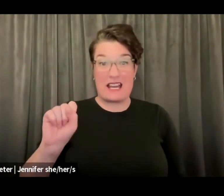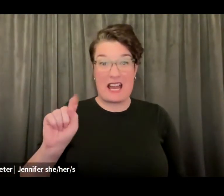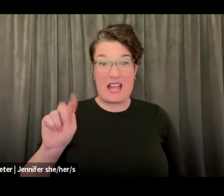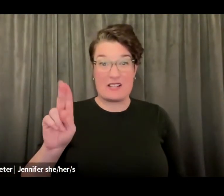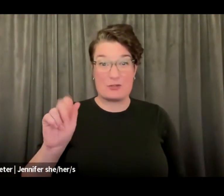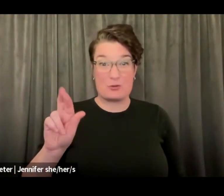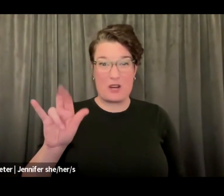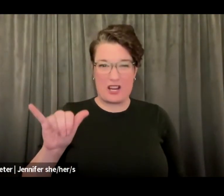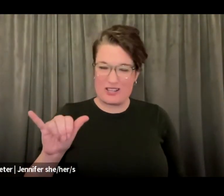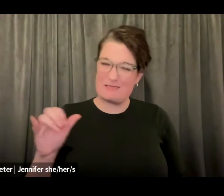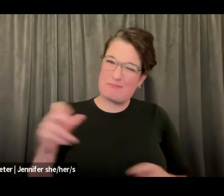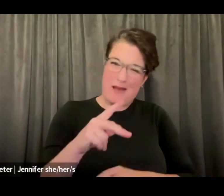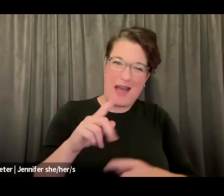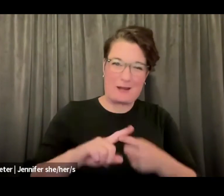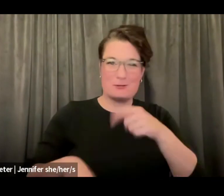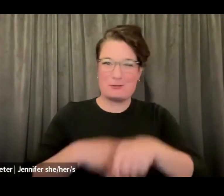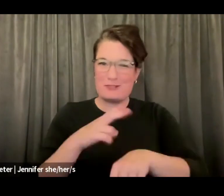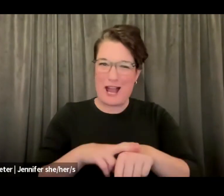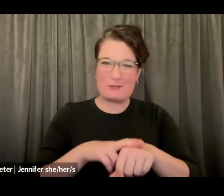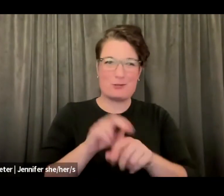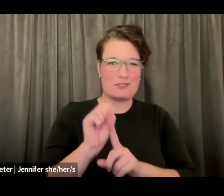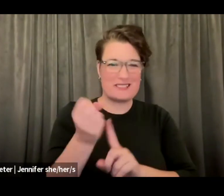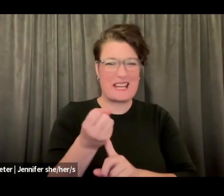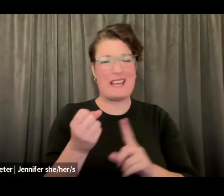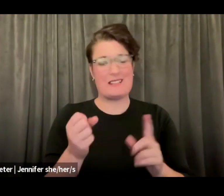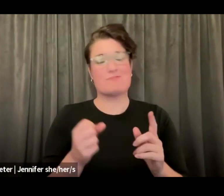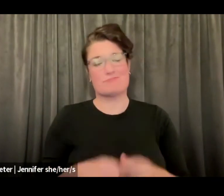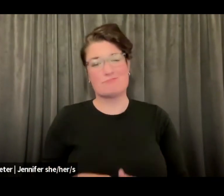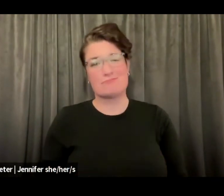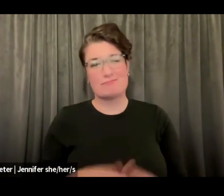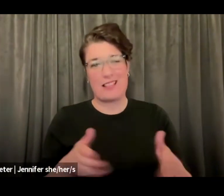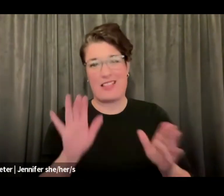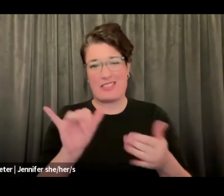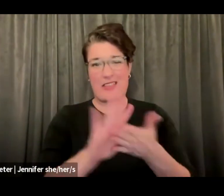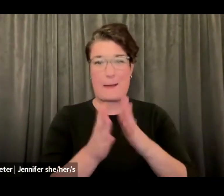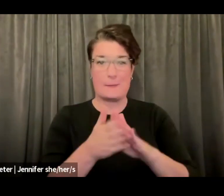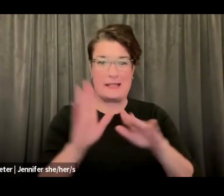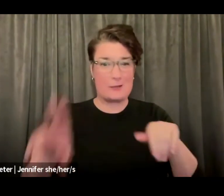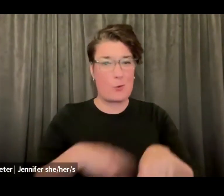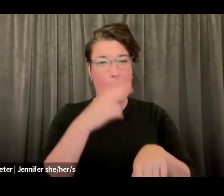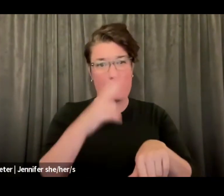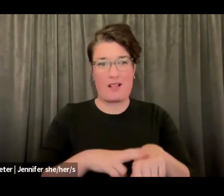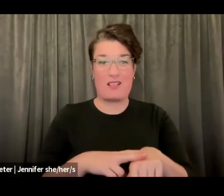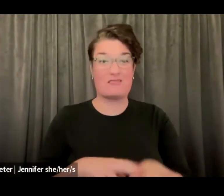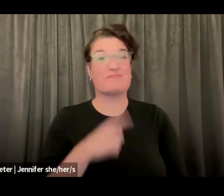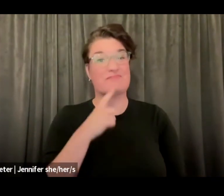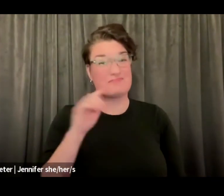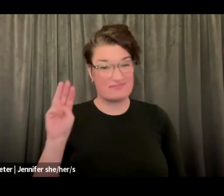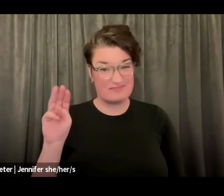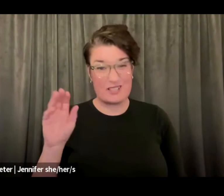to their natural state be the norm. Nomy: Yeah. amen amen.